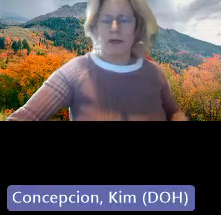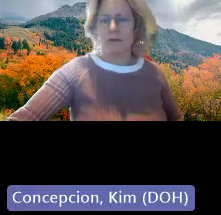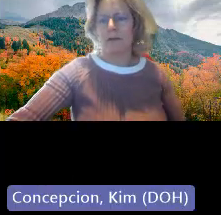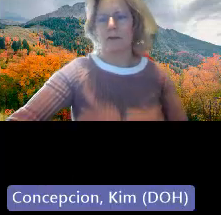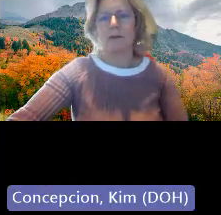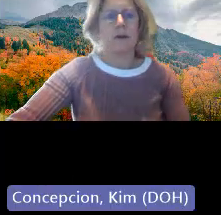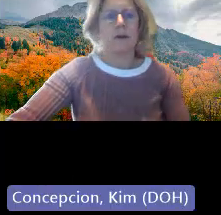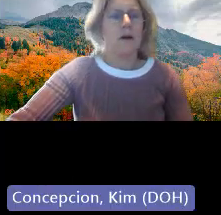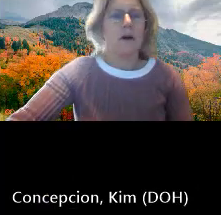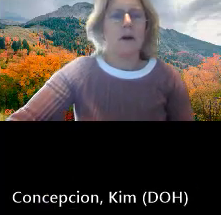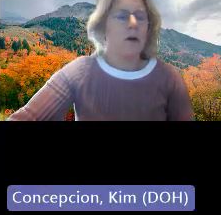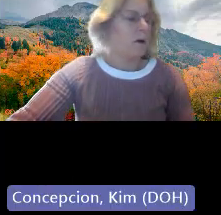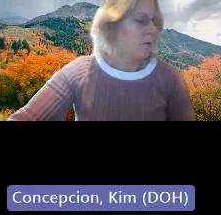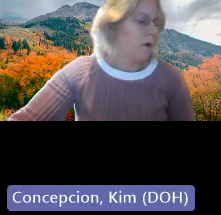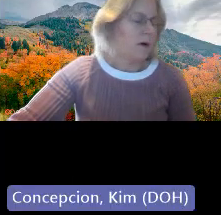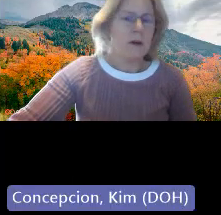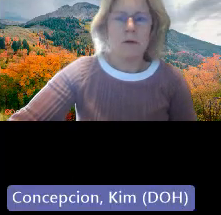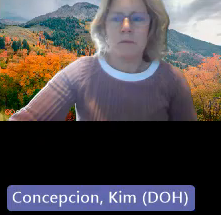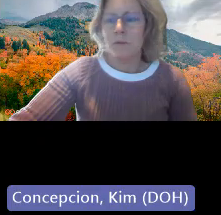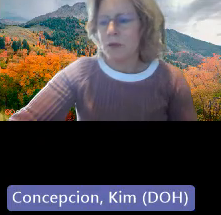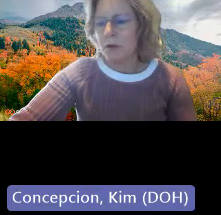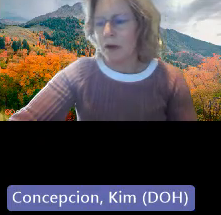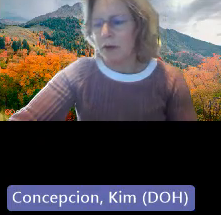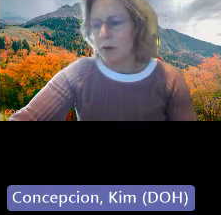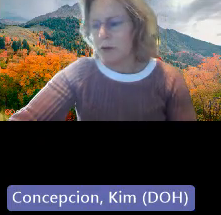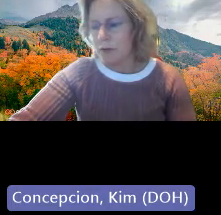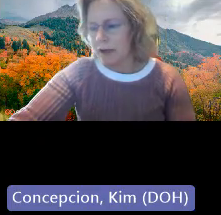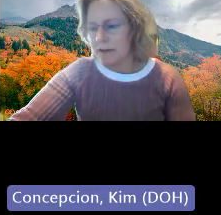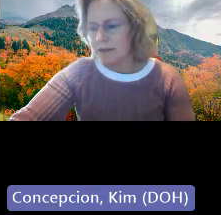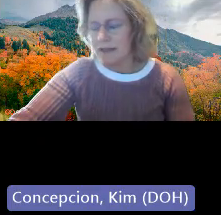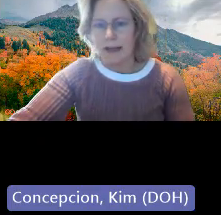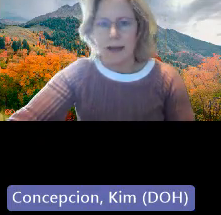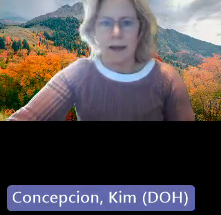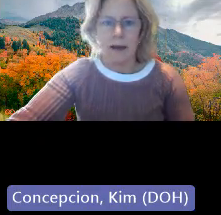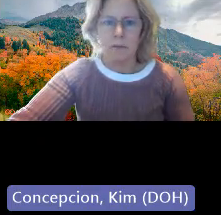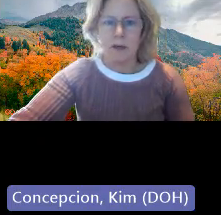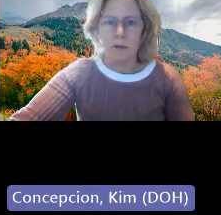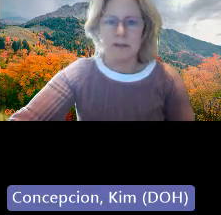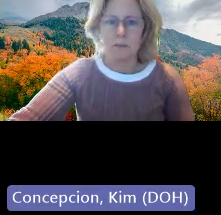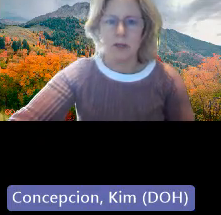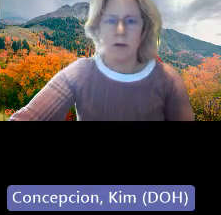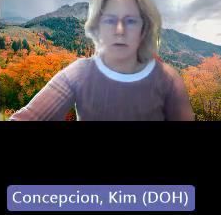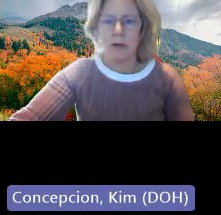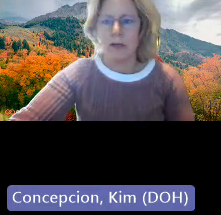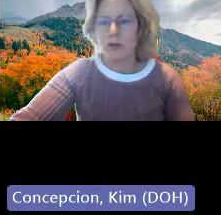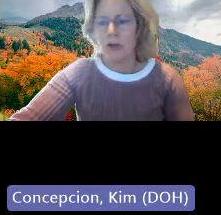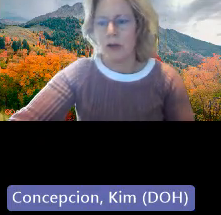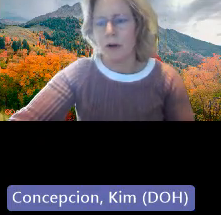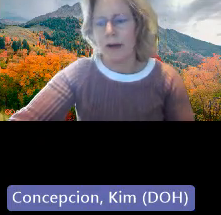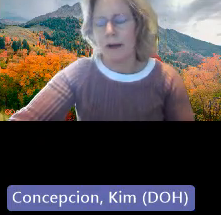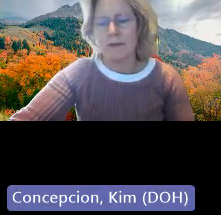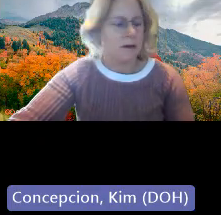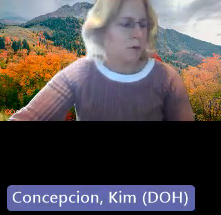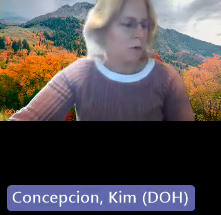All right. Hello and welcome to everyone joining us today. I'm Kim Concepcion. I use she her pronouns,